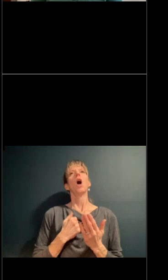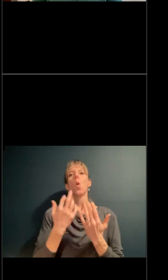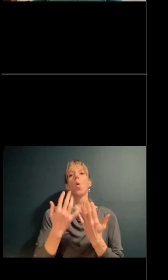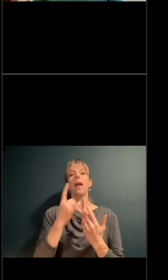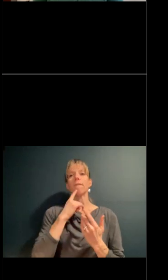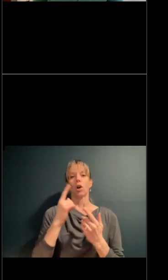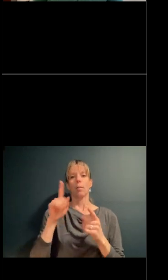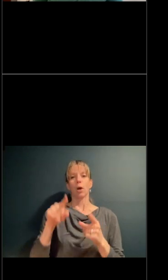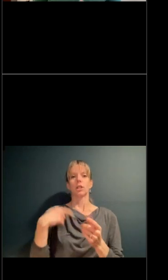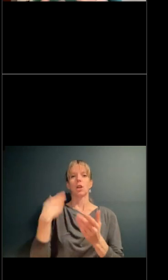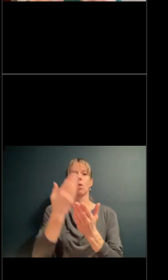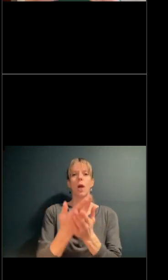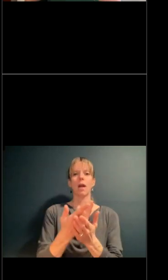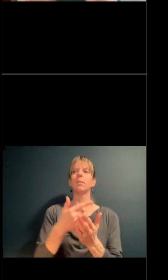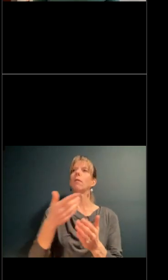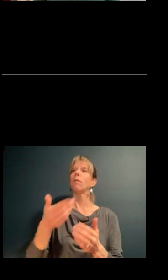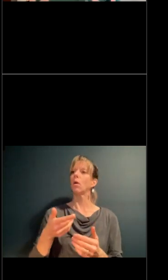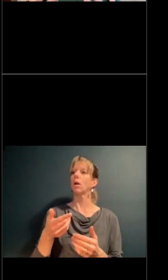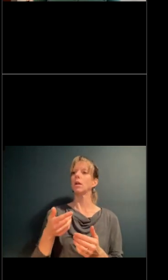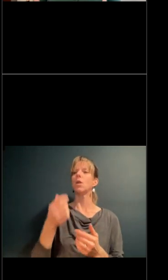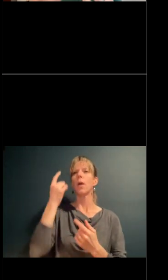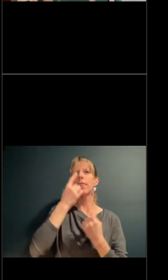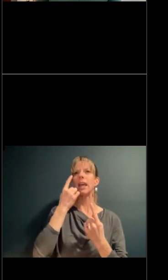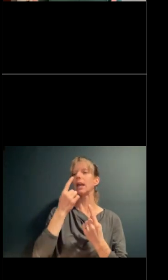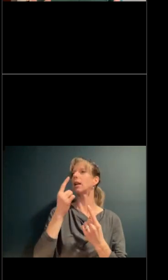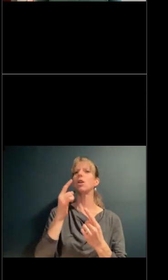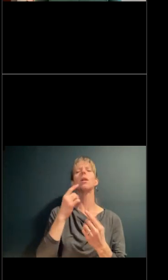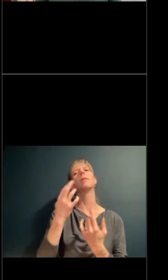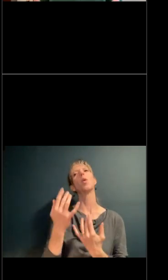think about welcoming them, and actually pursuing people who are not yet there.